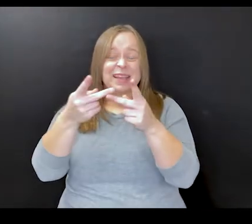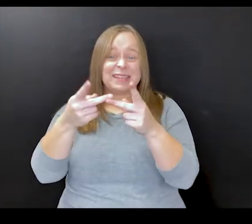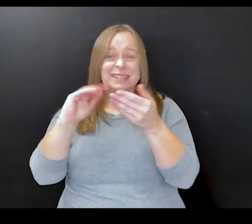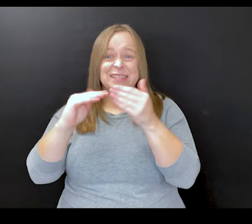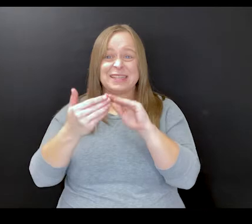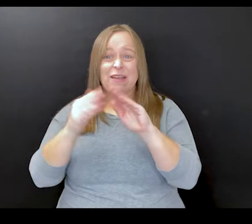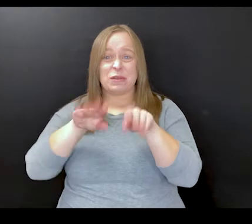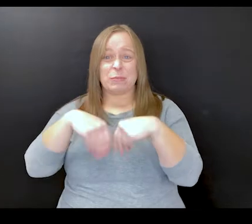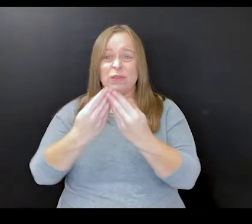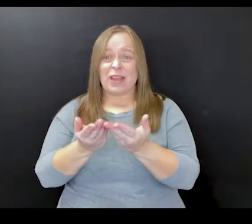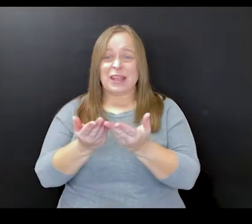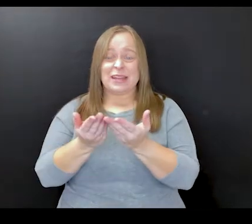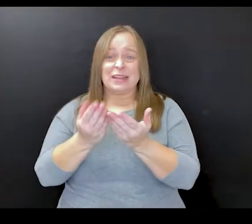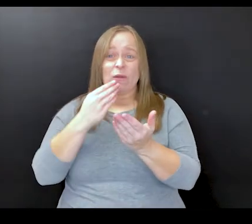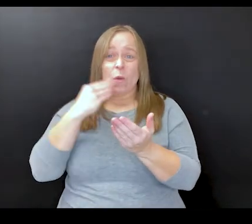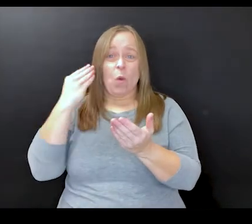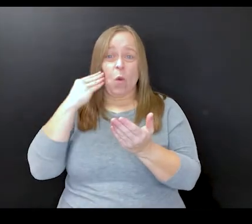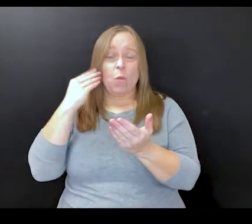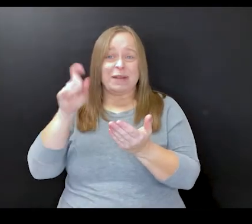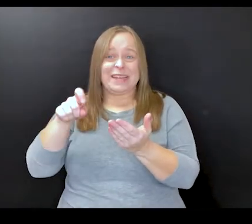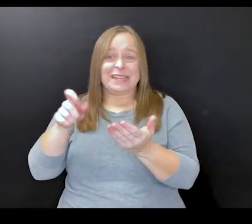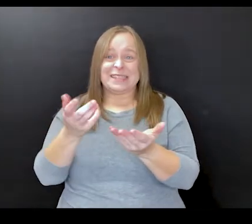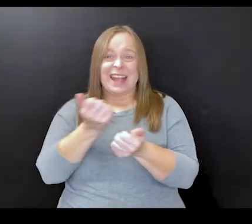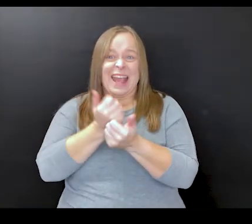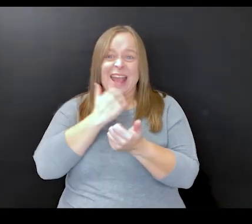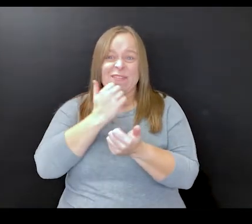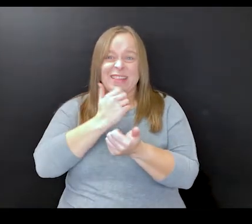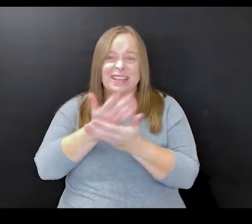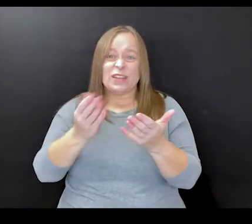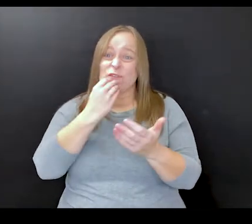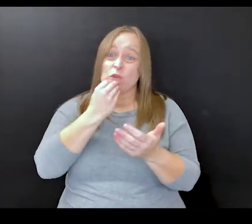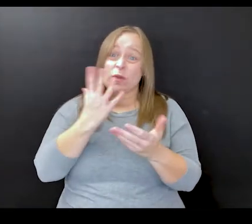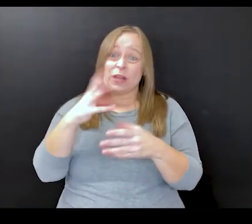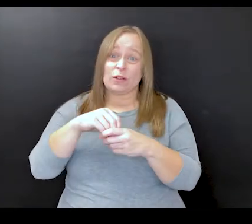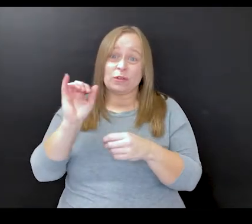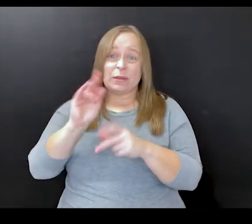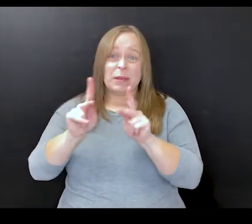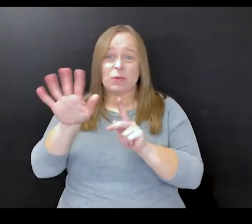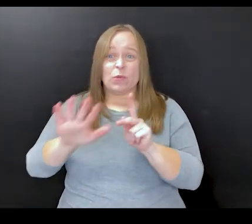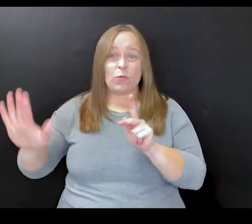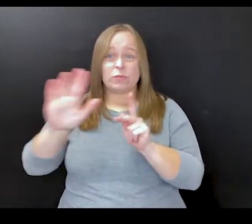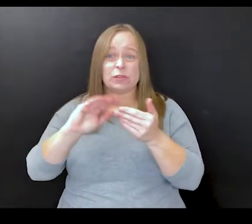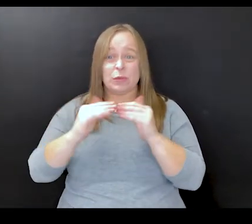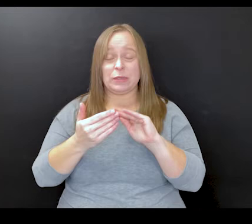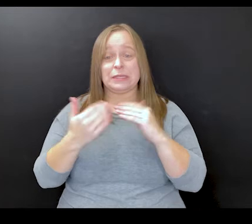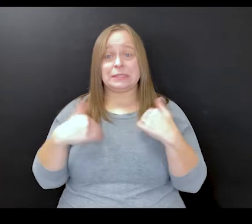when it comes to providing household needs, everyday needs, including food to people in those communities.